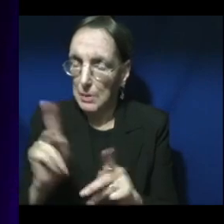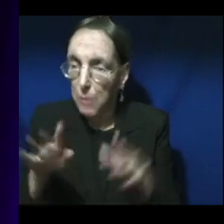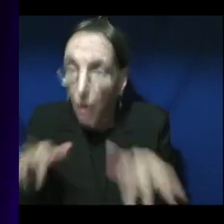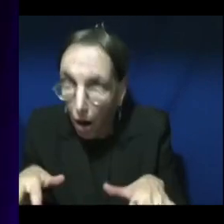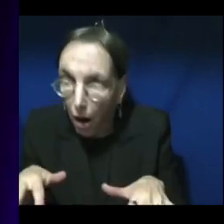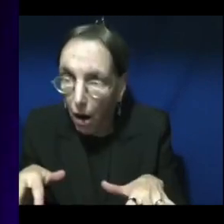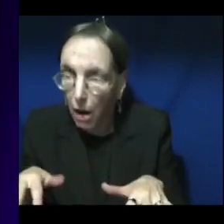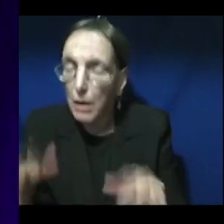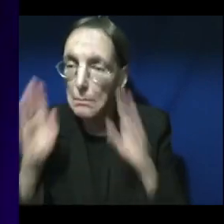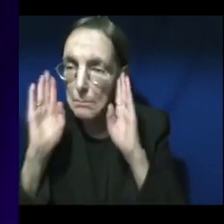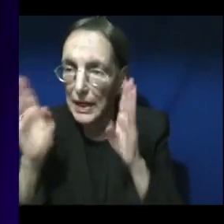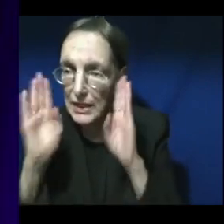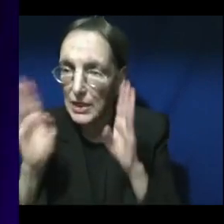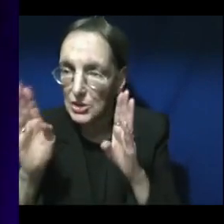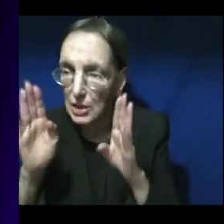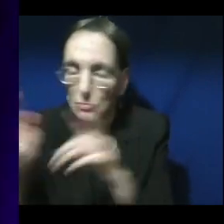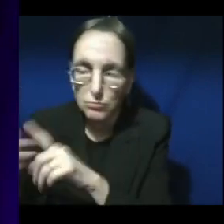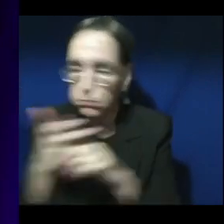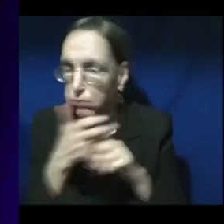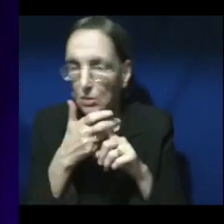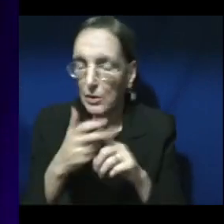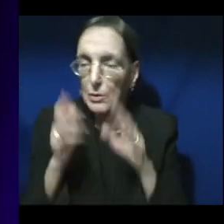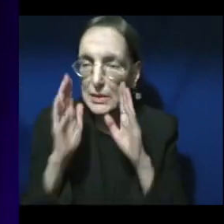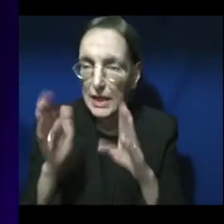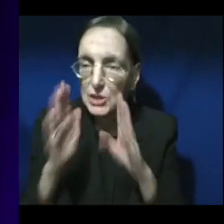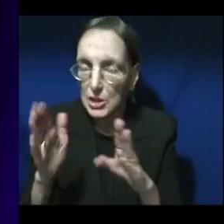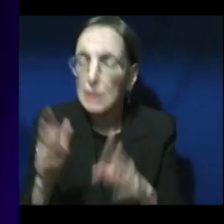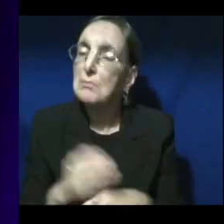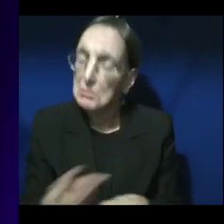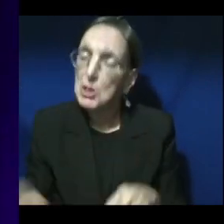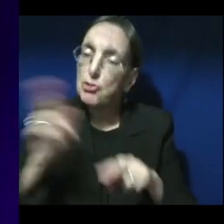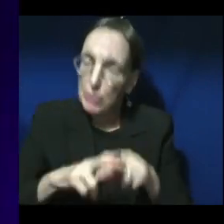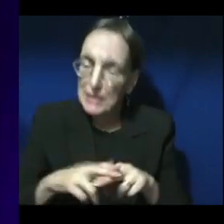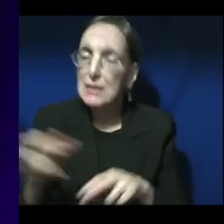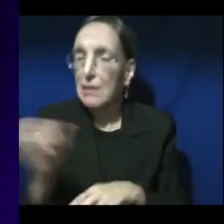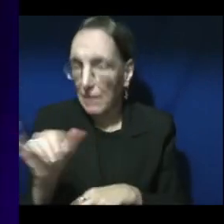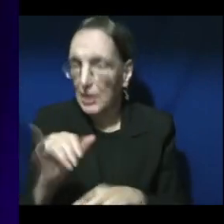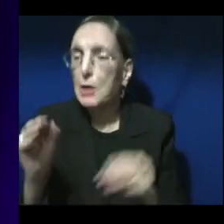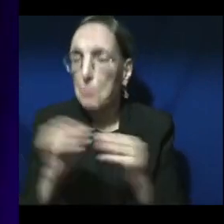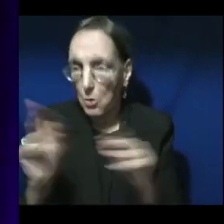definitely not, but it increases the likelihood that more people pay attention. Makes that